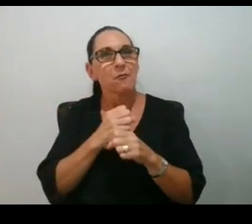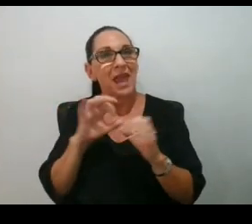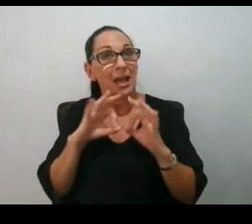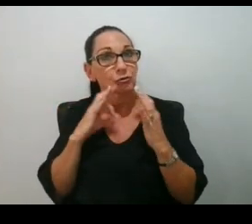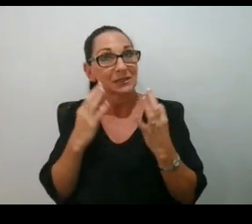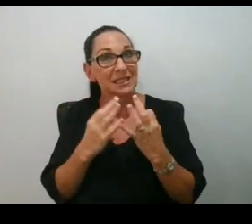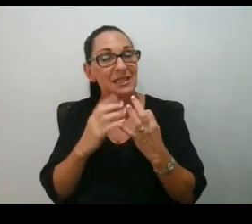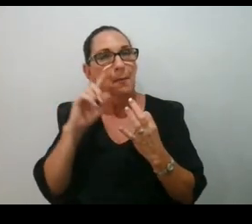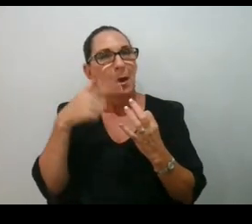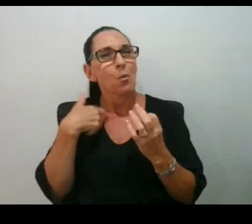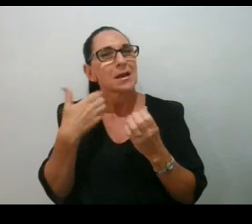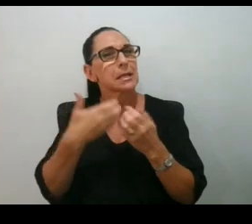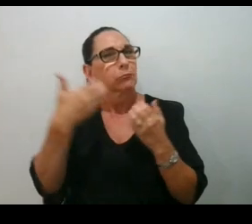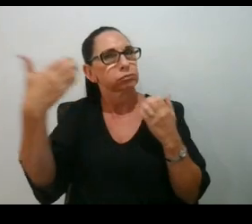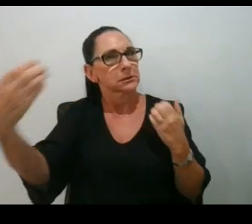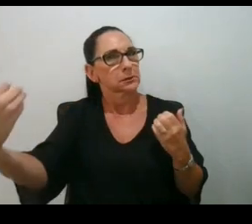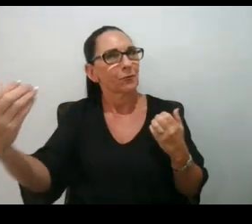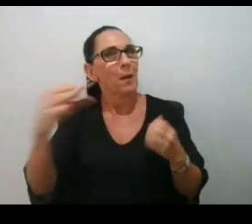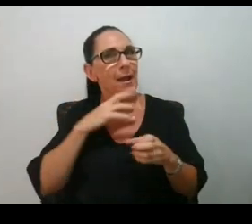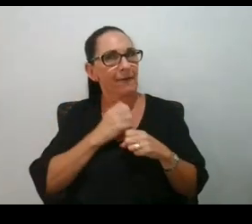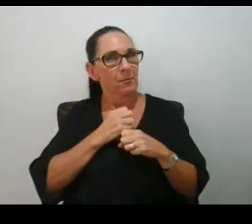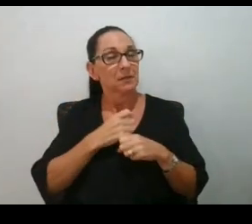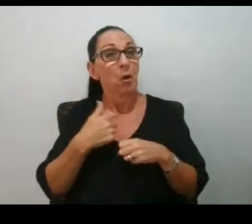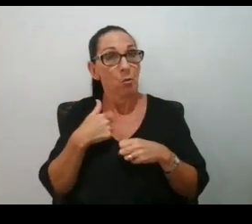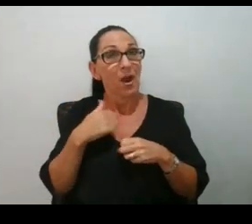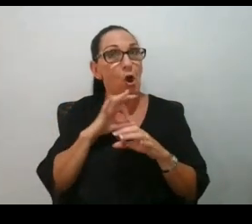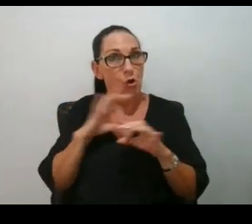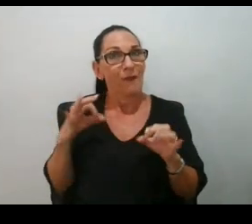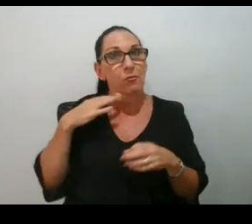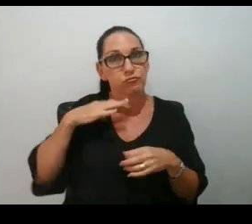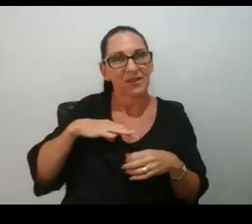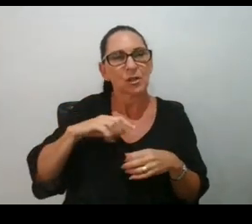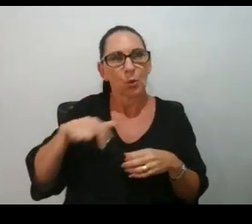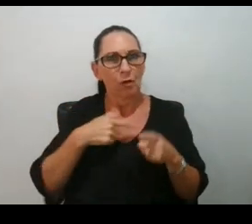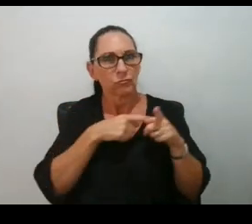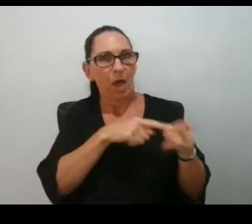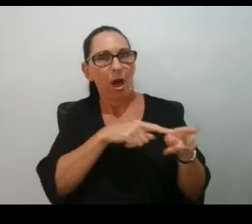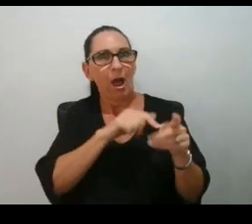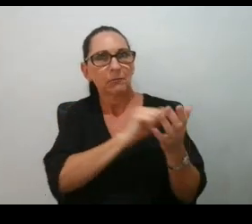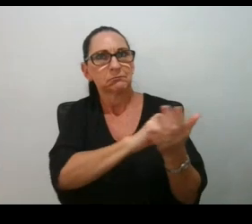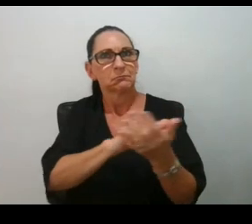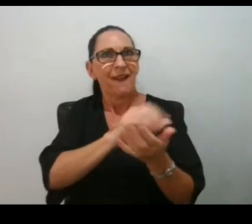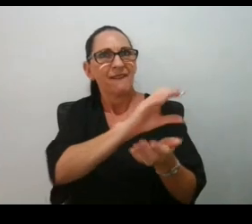from government but we are not for profit so we do rely on the funding that we're given um to provide